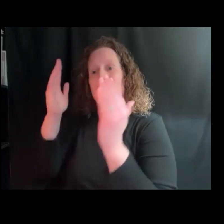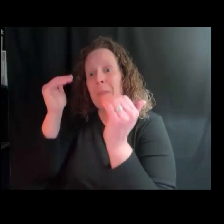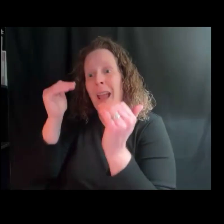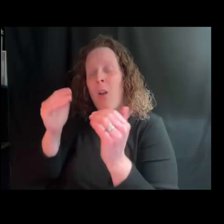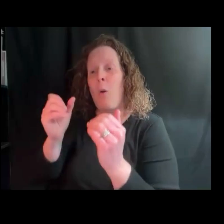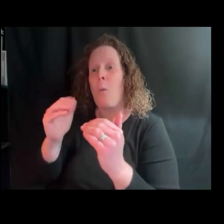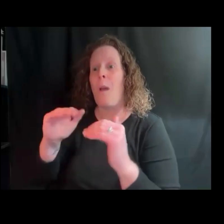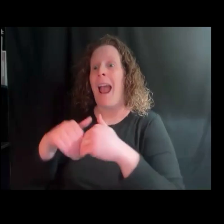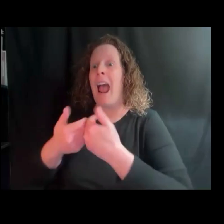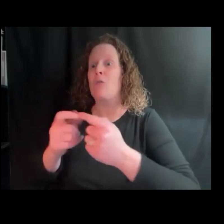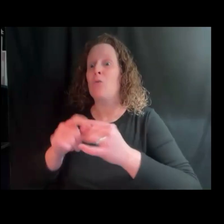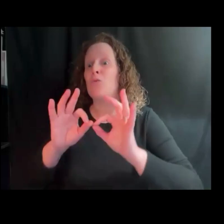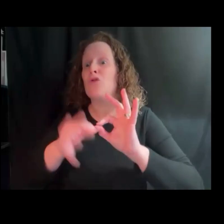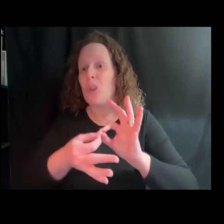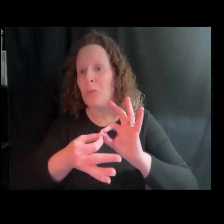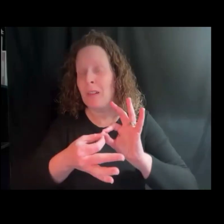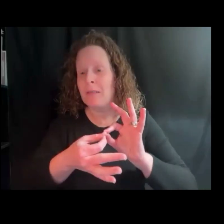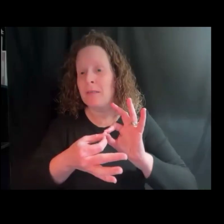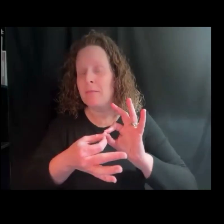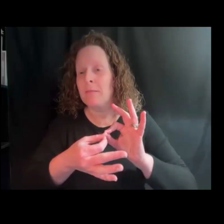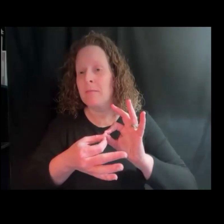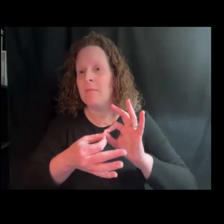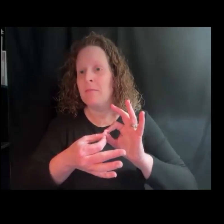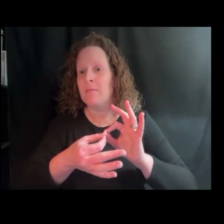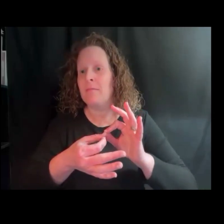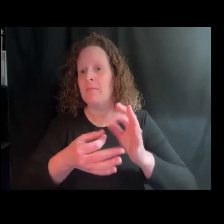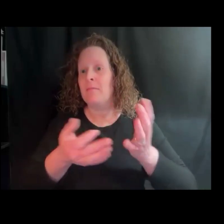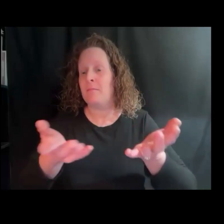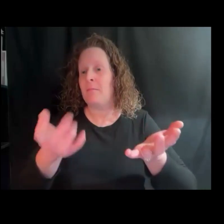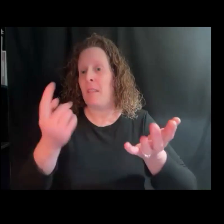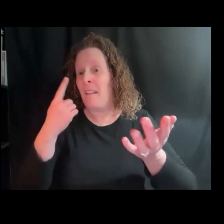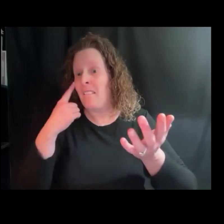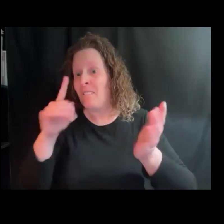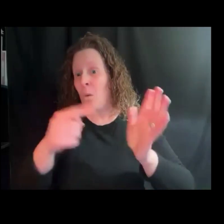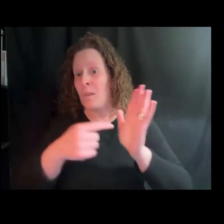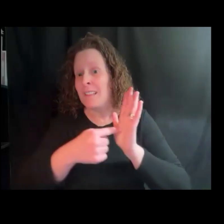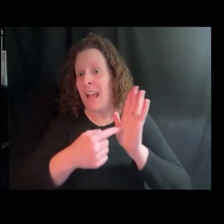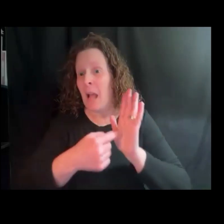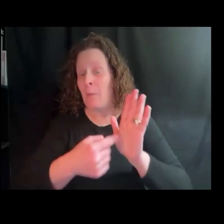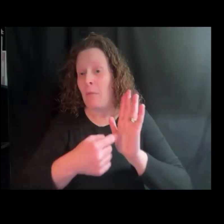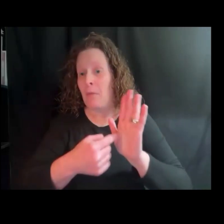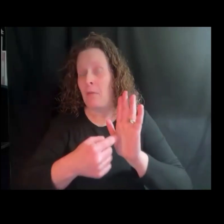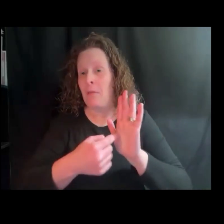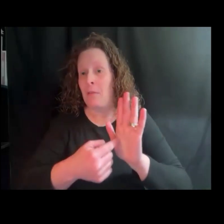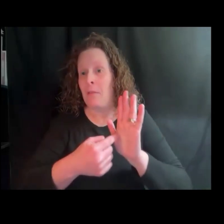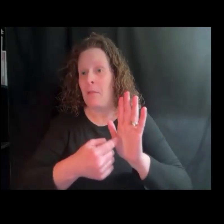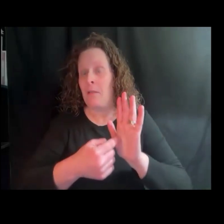to understand what is expected. Once they understand what's expected it's much easier to deliver an